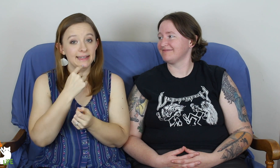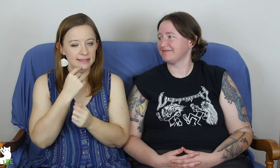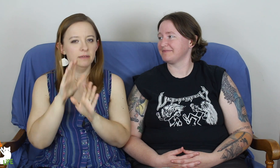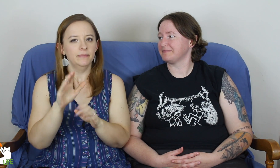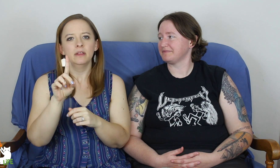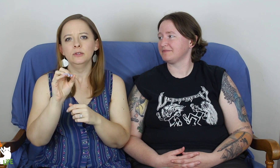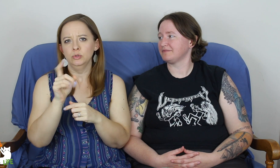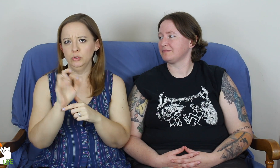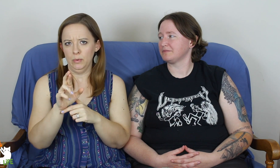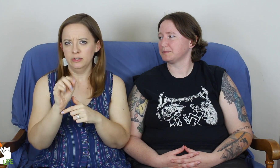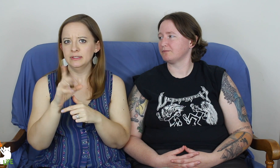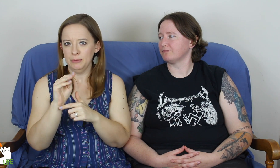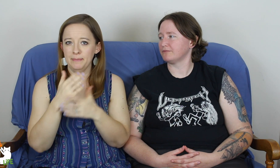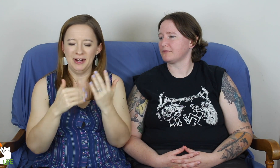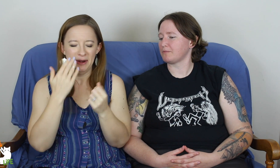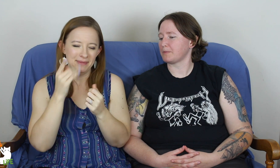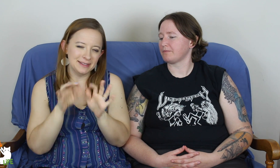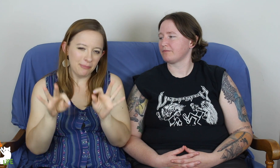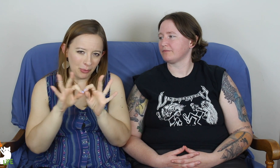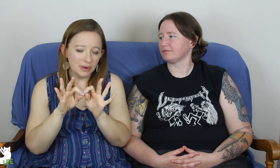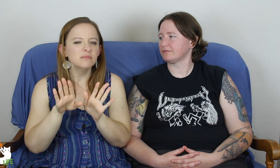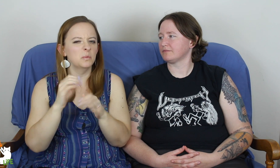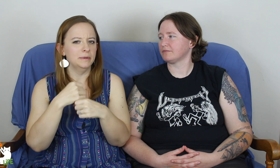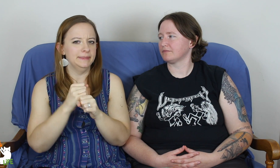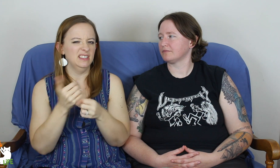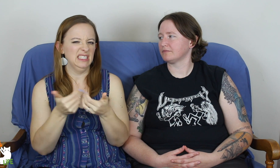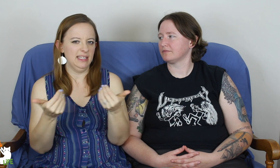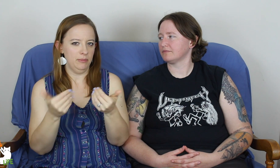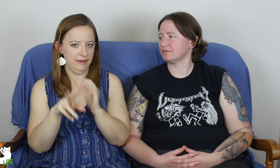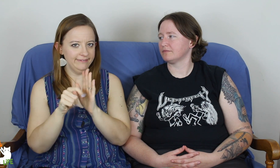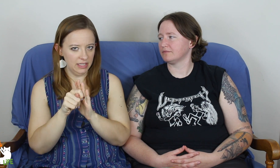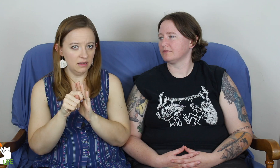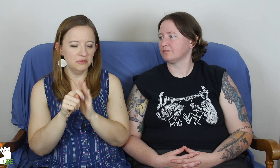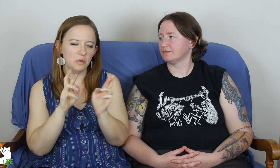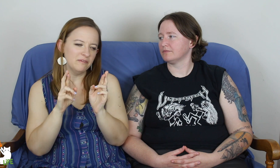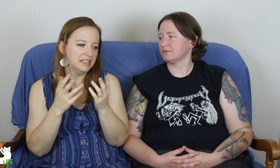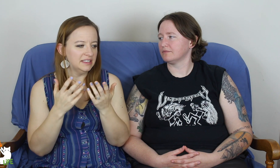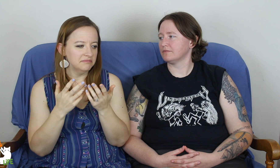So, like I said, for the donor sperm part, I know it's important. We will make a separate video for that.